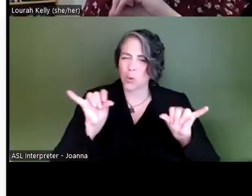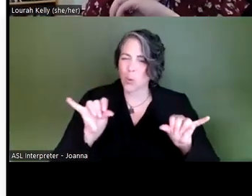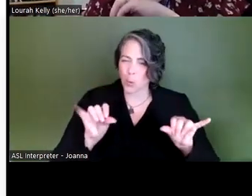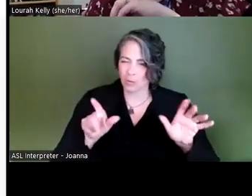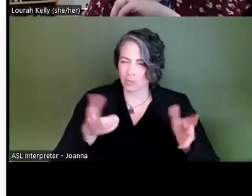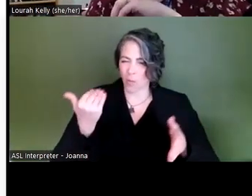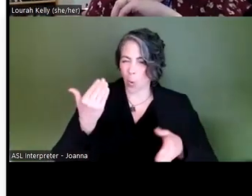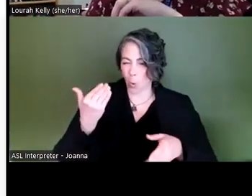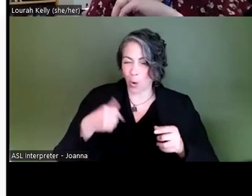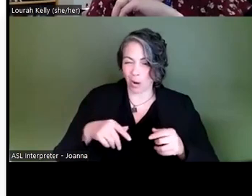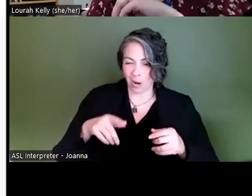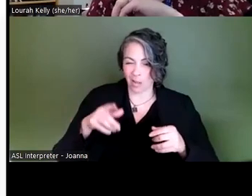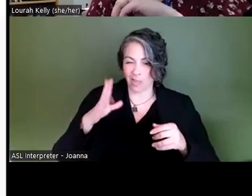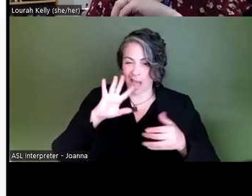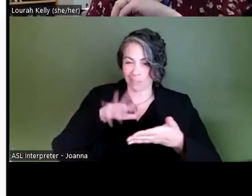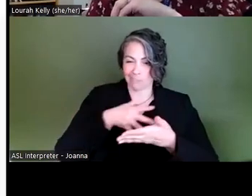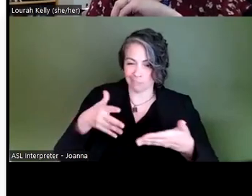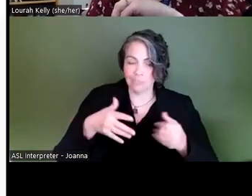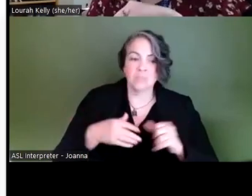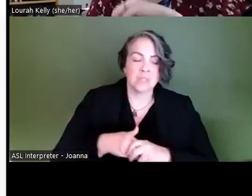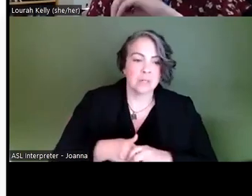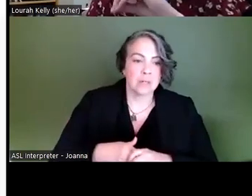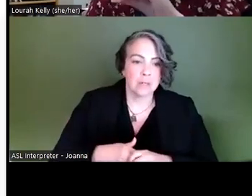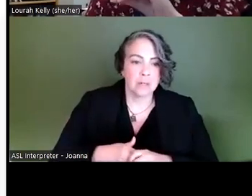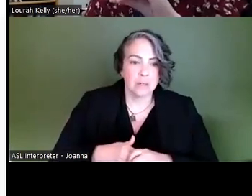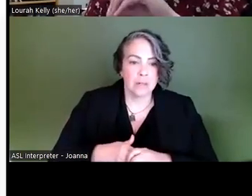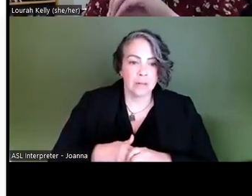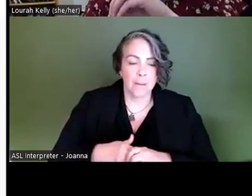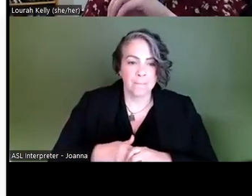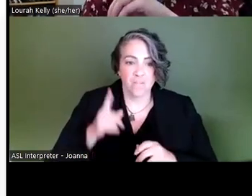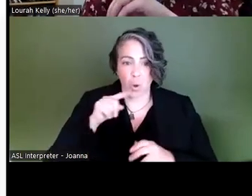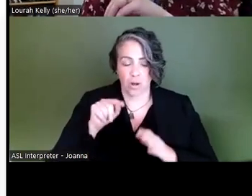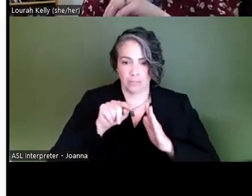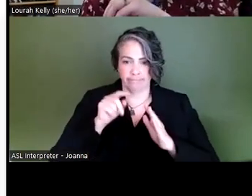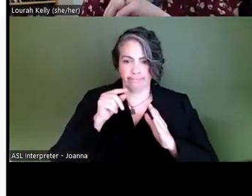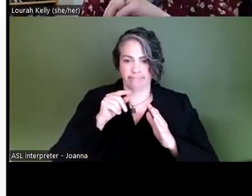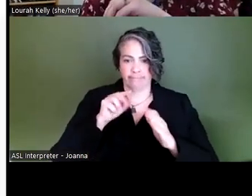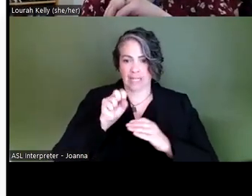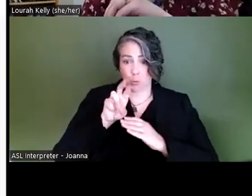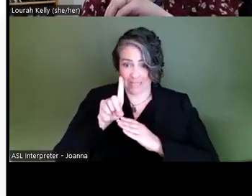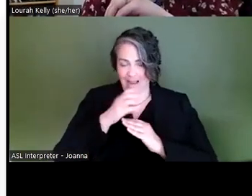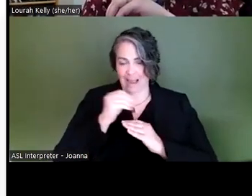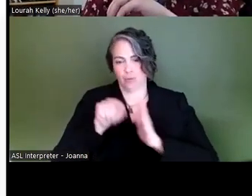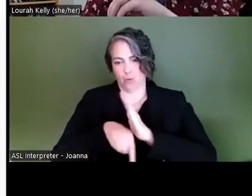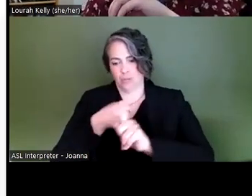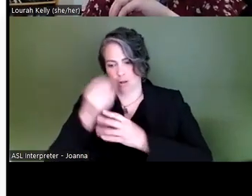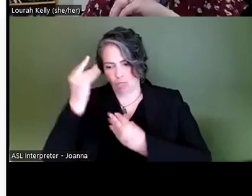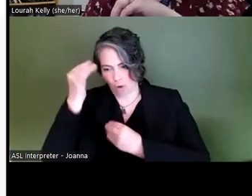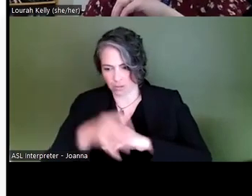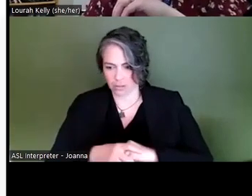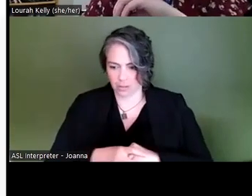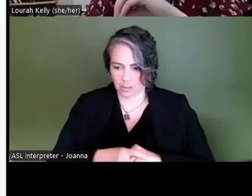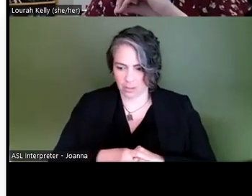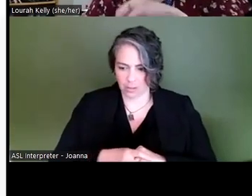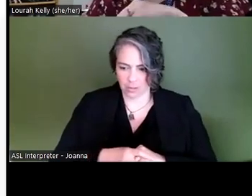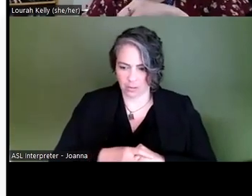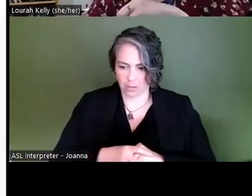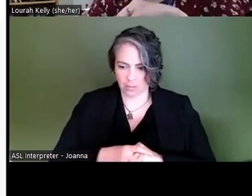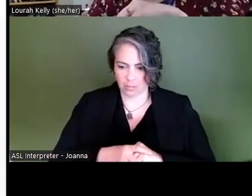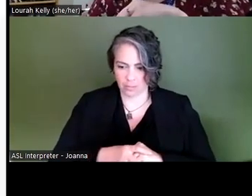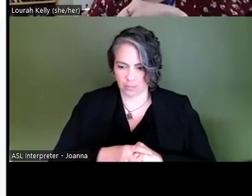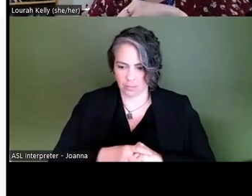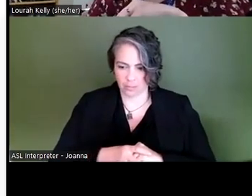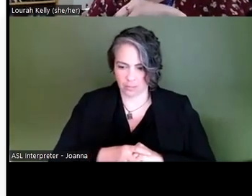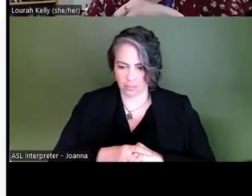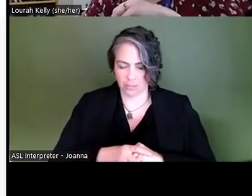suicidal thoughts. And what this is showing here are that native heterosexual groups